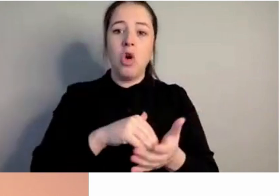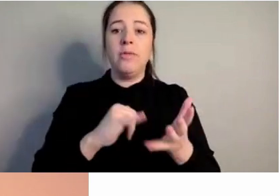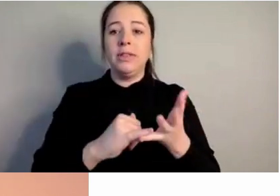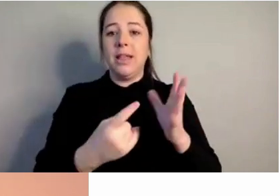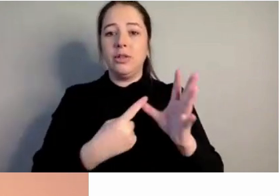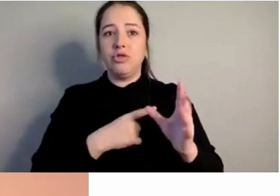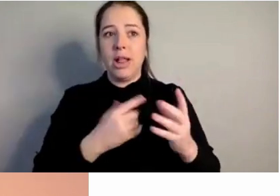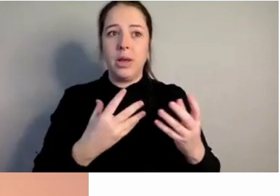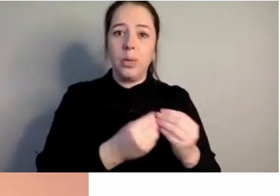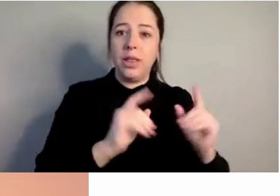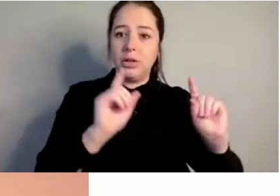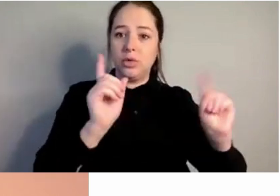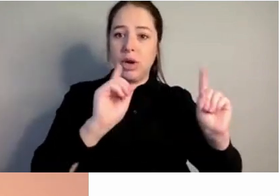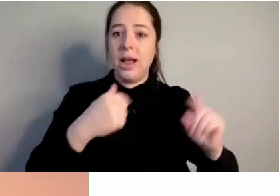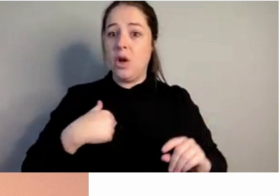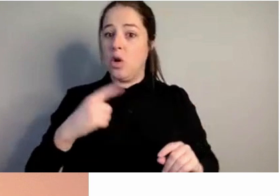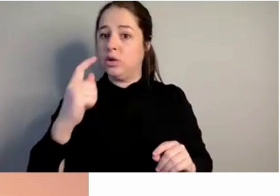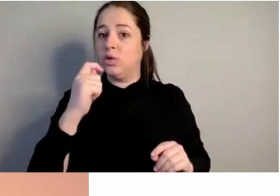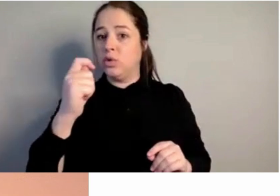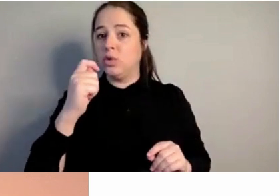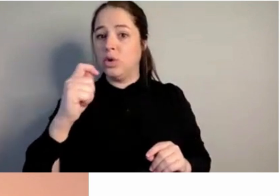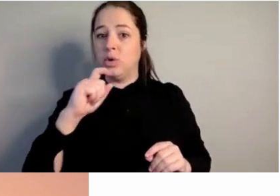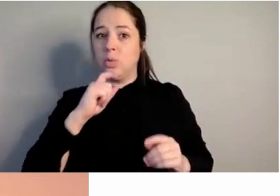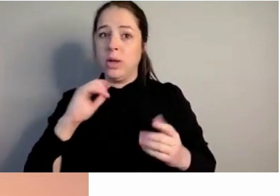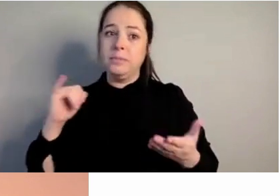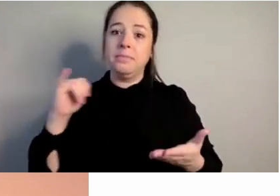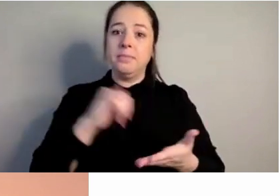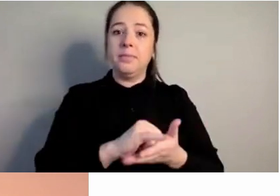I'm actually due to come over with the commissioner in a couple of weeks time.